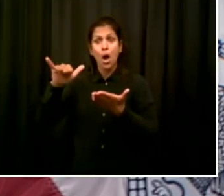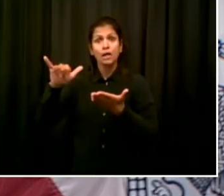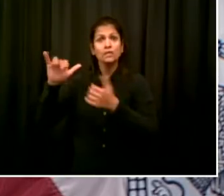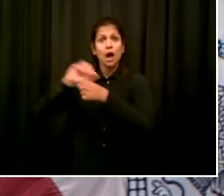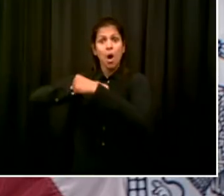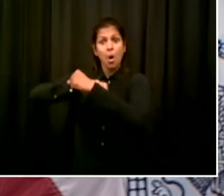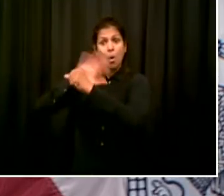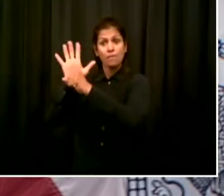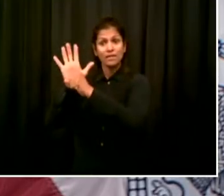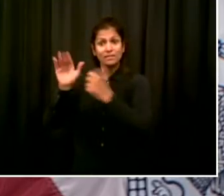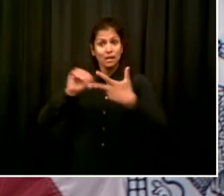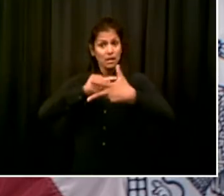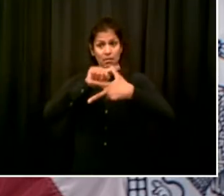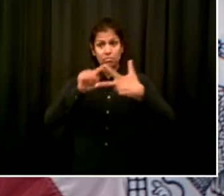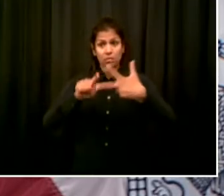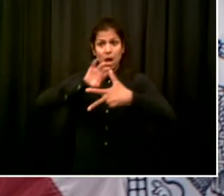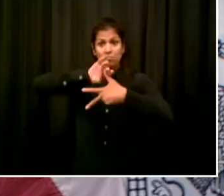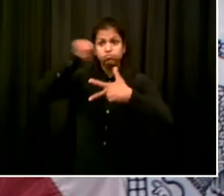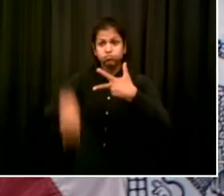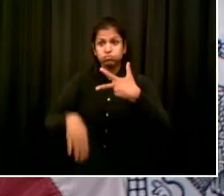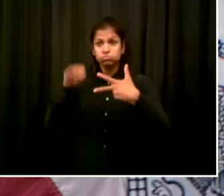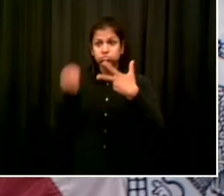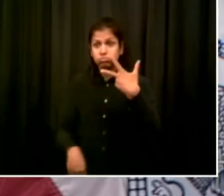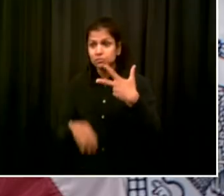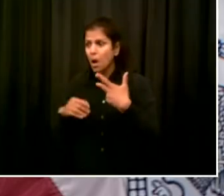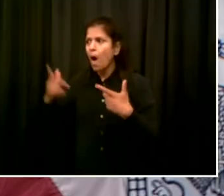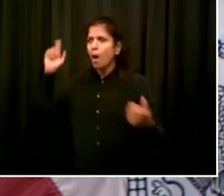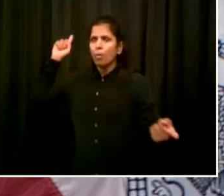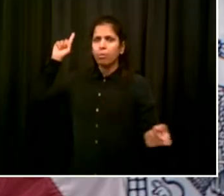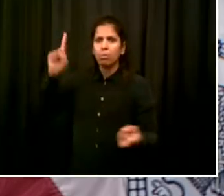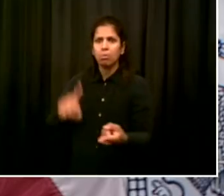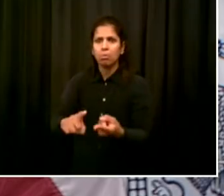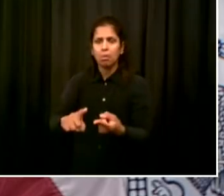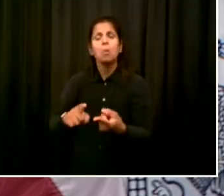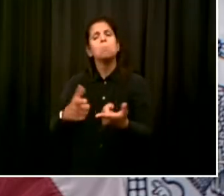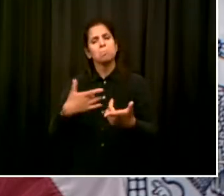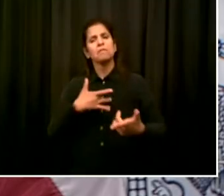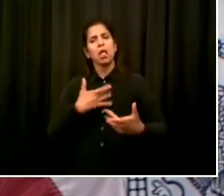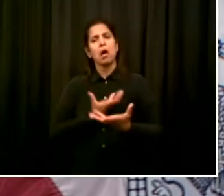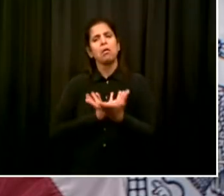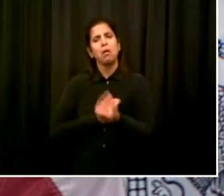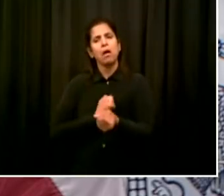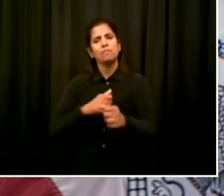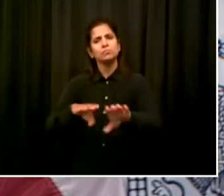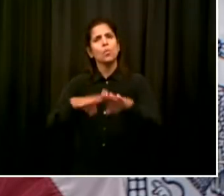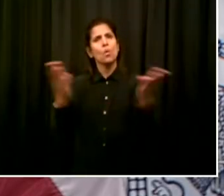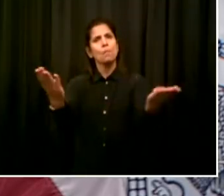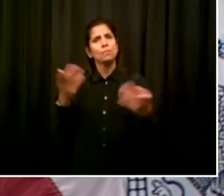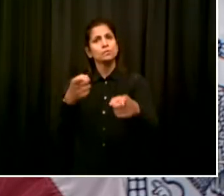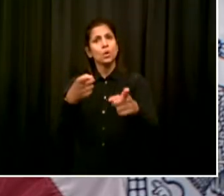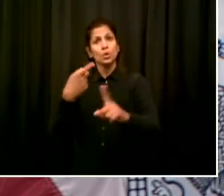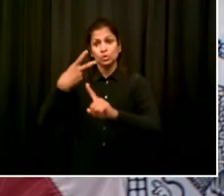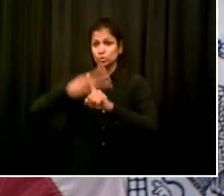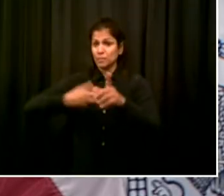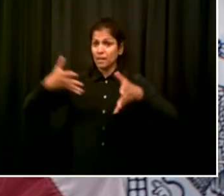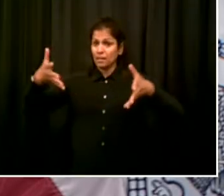RIGHT TIME TO DO IT . NOW BECAUSE THE CITY OF NEW YORK HAS BEEN SO SUCCESSFUL IN FIGHTINBG ACK TS HIDISEASE . I'M HOPEFUL THAT